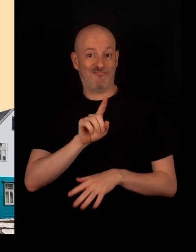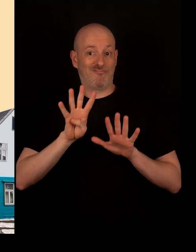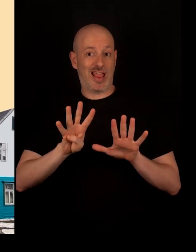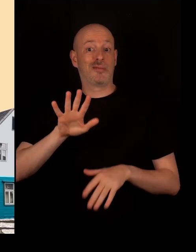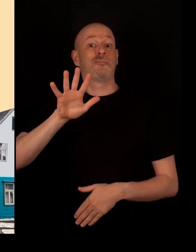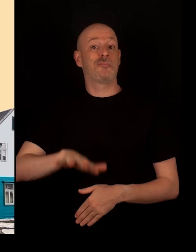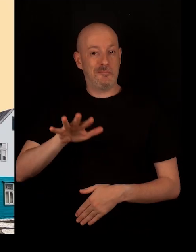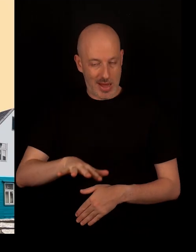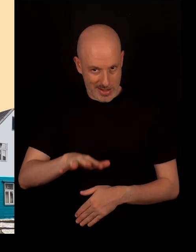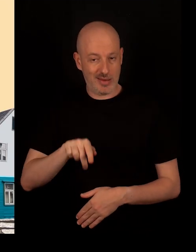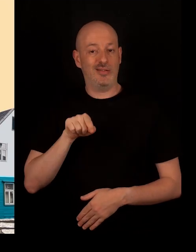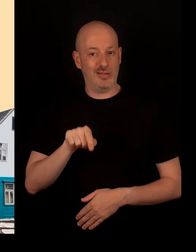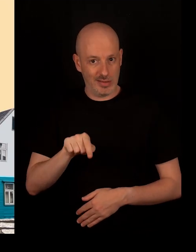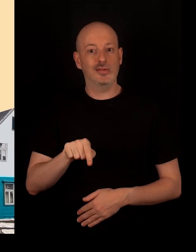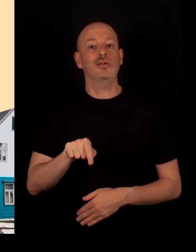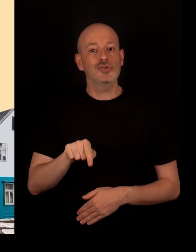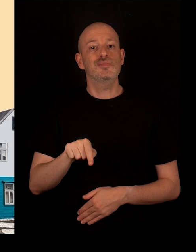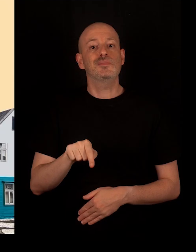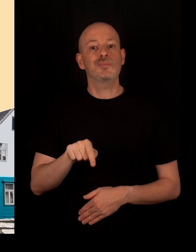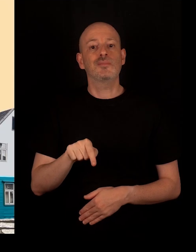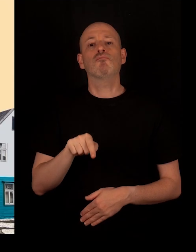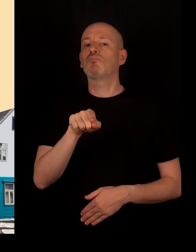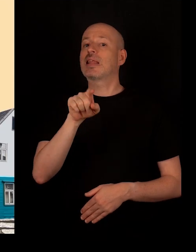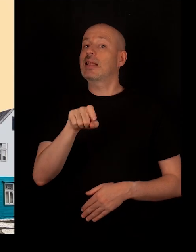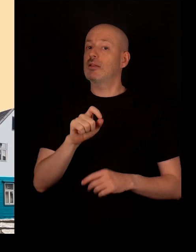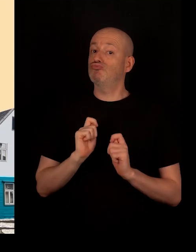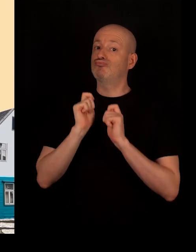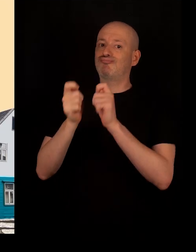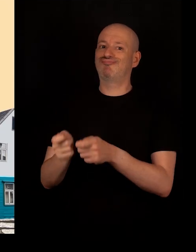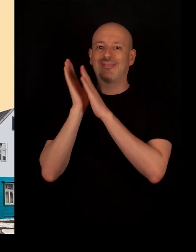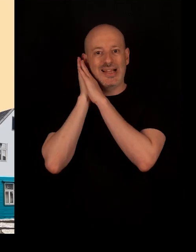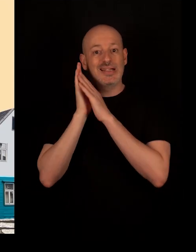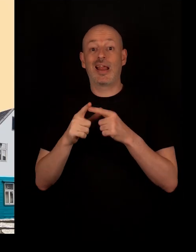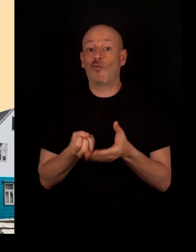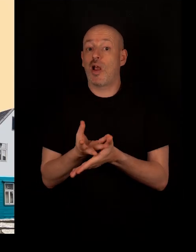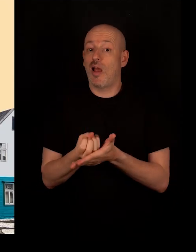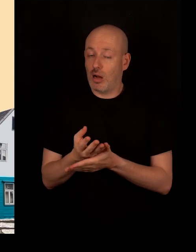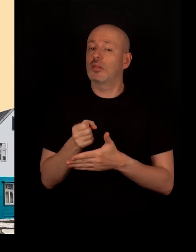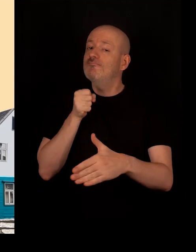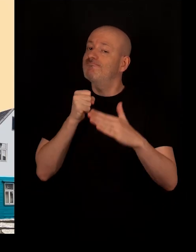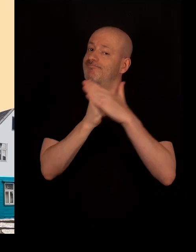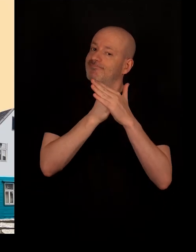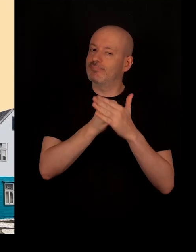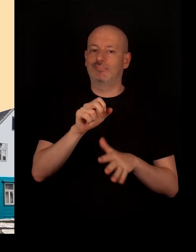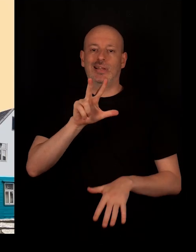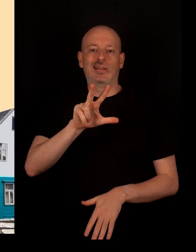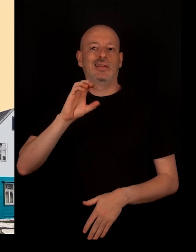the 19th of May, that you need to submit your residence info card by the 30th of September